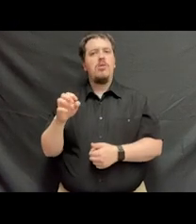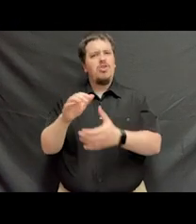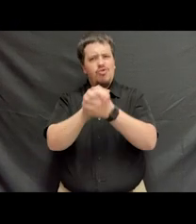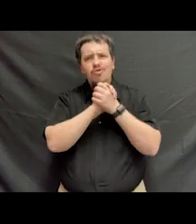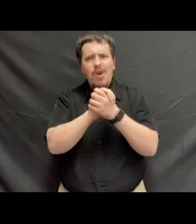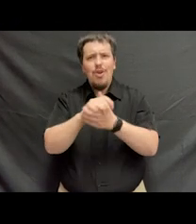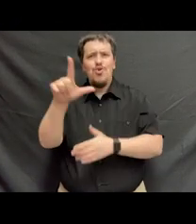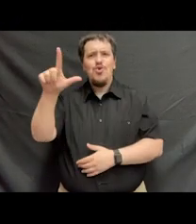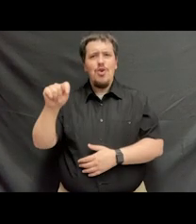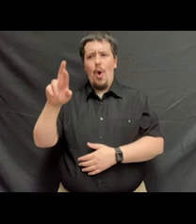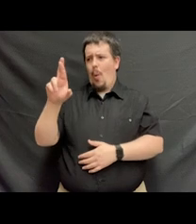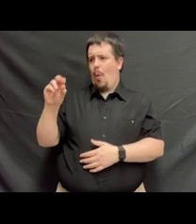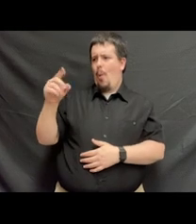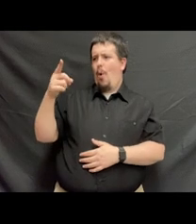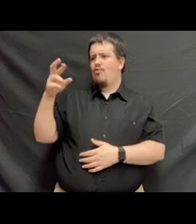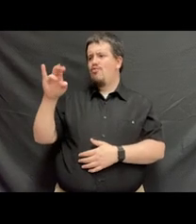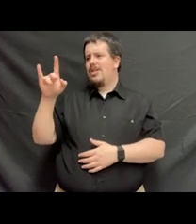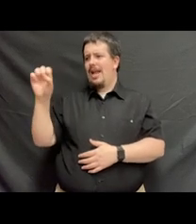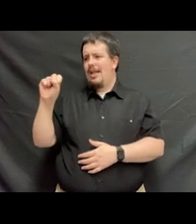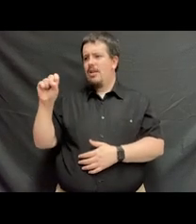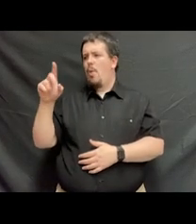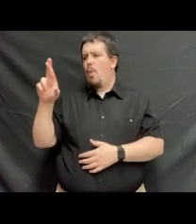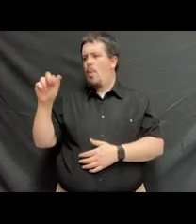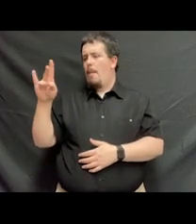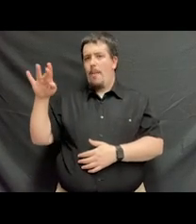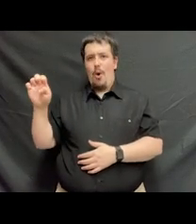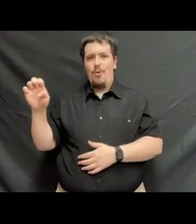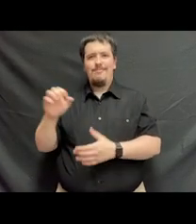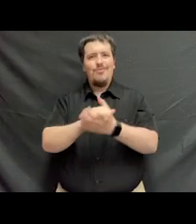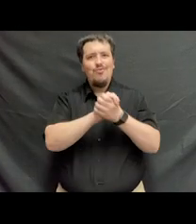in the Army Nurse Corps. Congratulations Lieutenant Rodriguez Ramon.